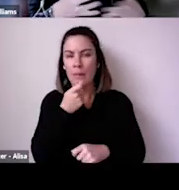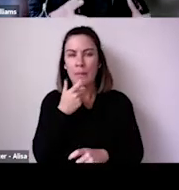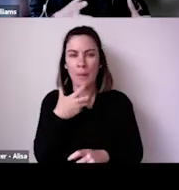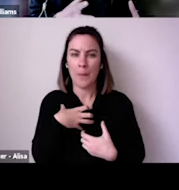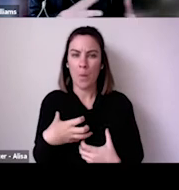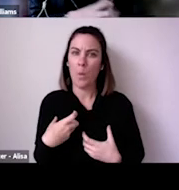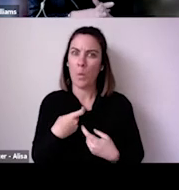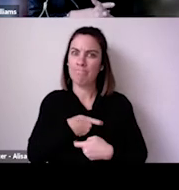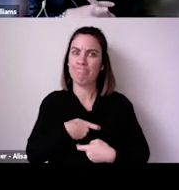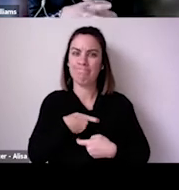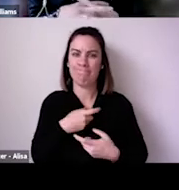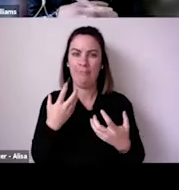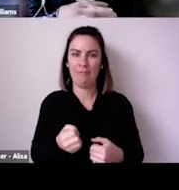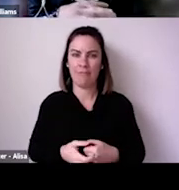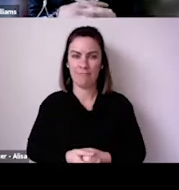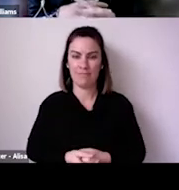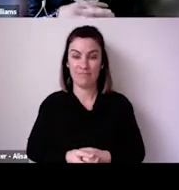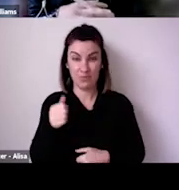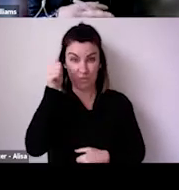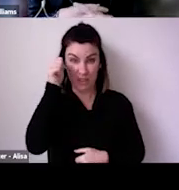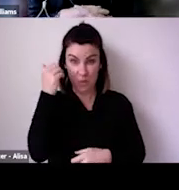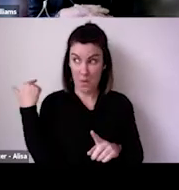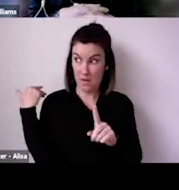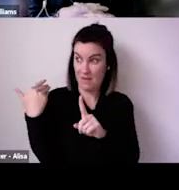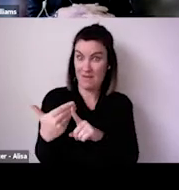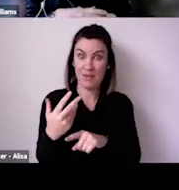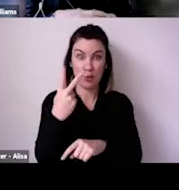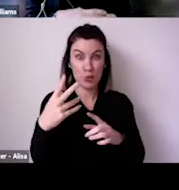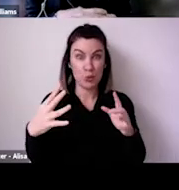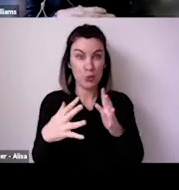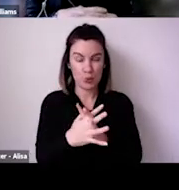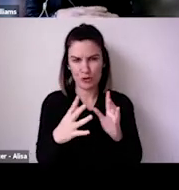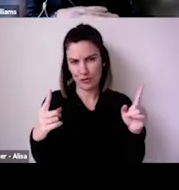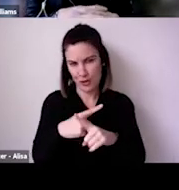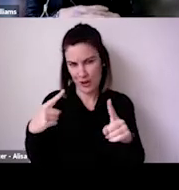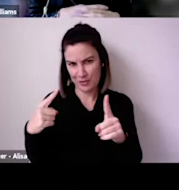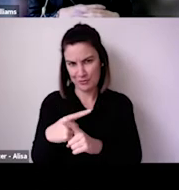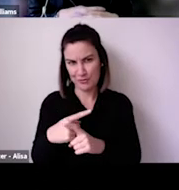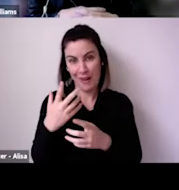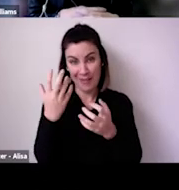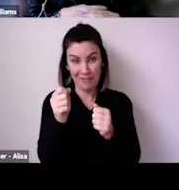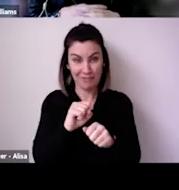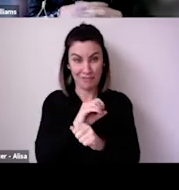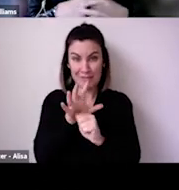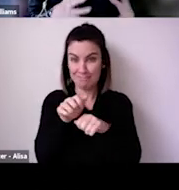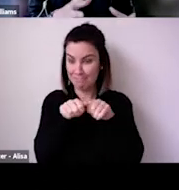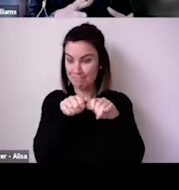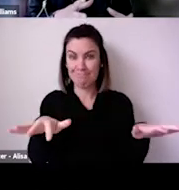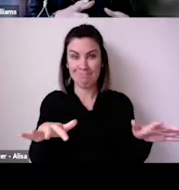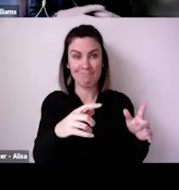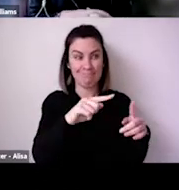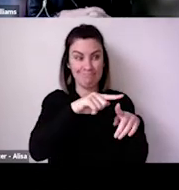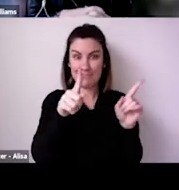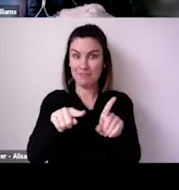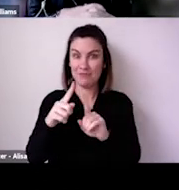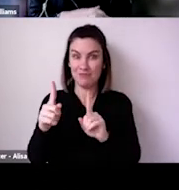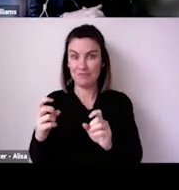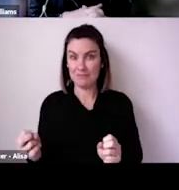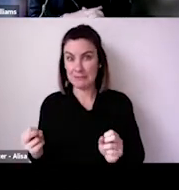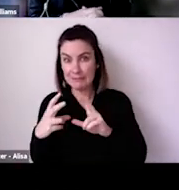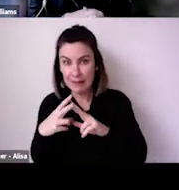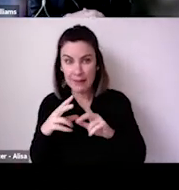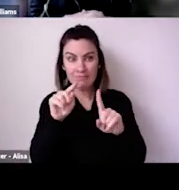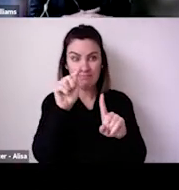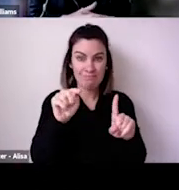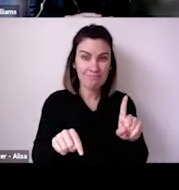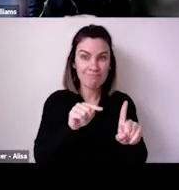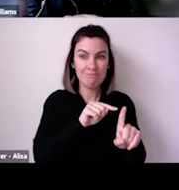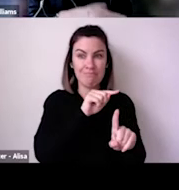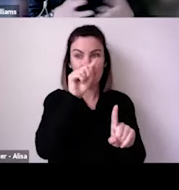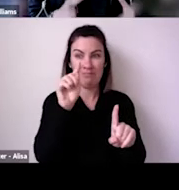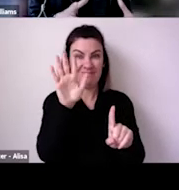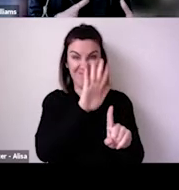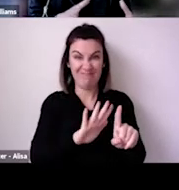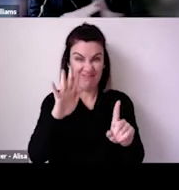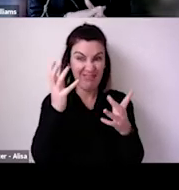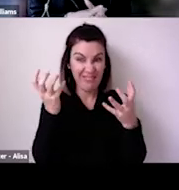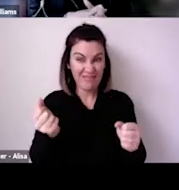So it's kind of a little way for us to look into the future just to hear a little bit